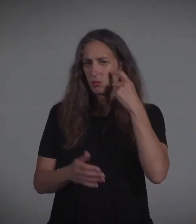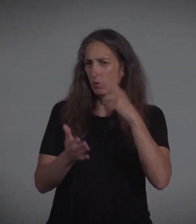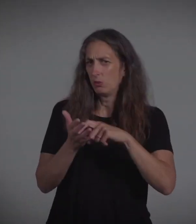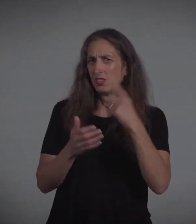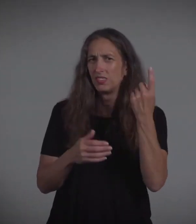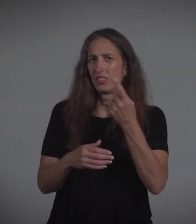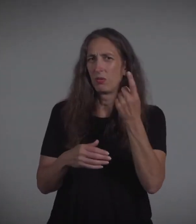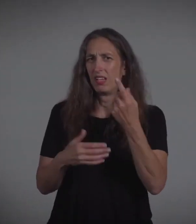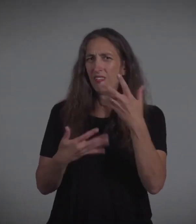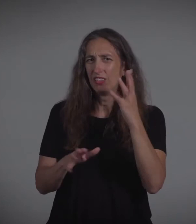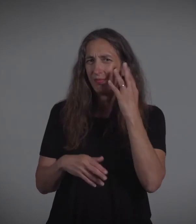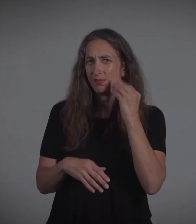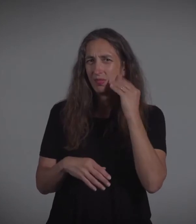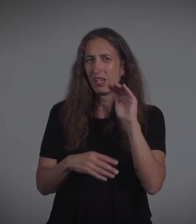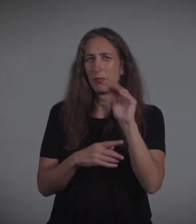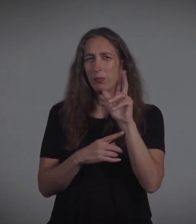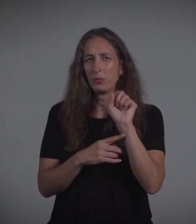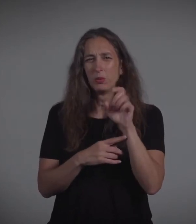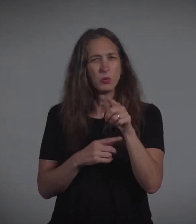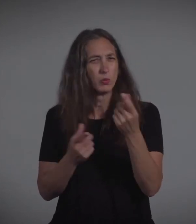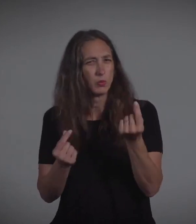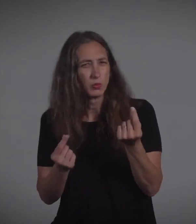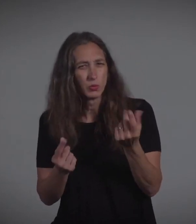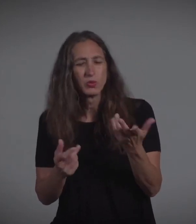What do you do if you notice someone who may be being abused?